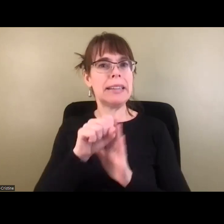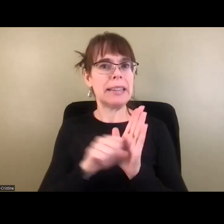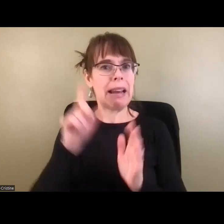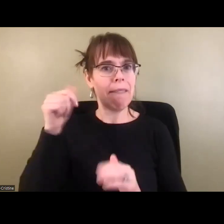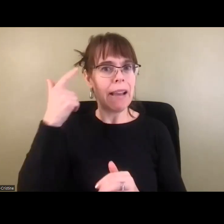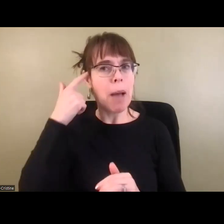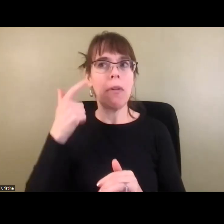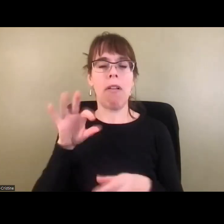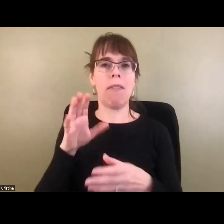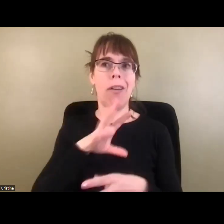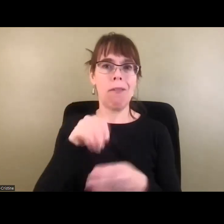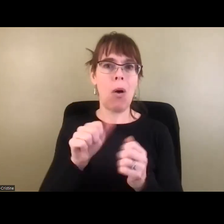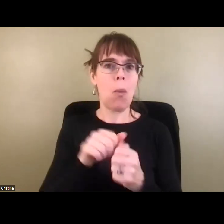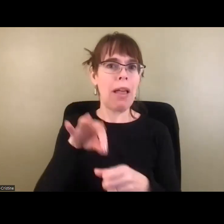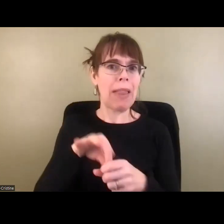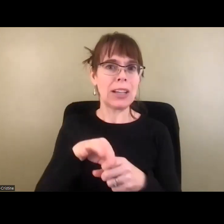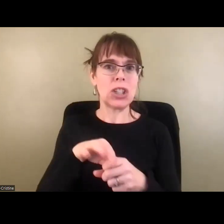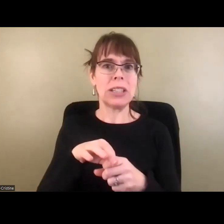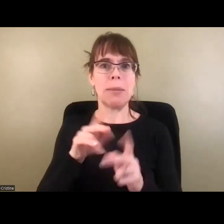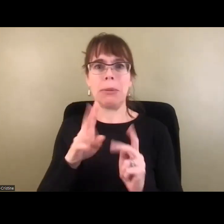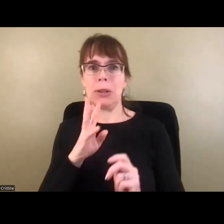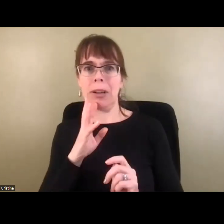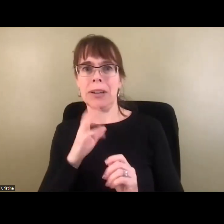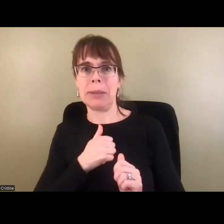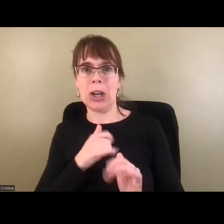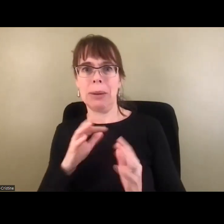involved in elections to make sure. (background talking